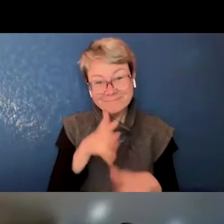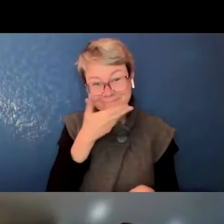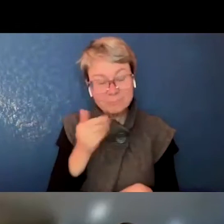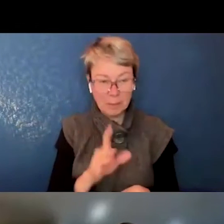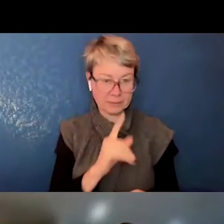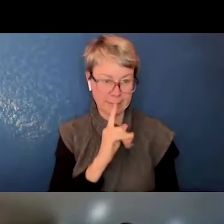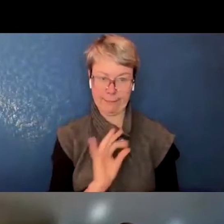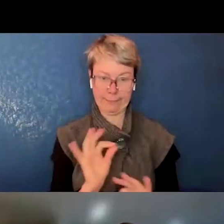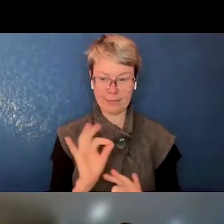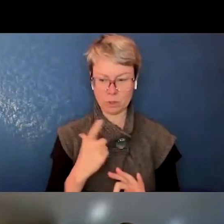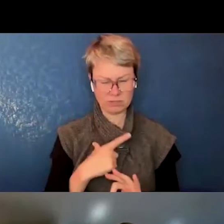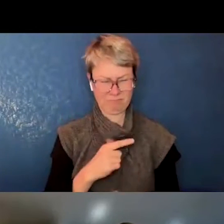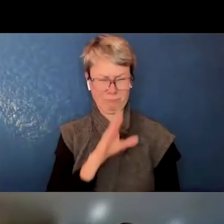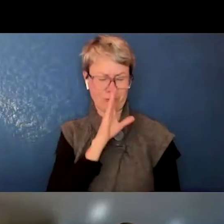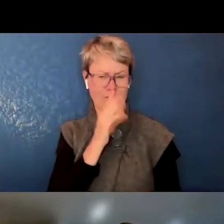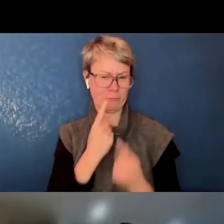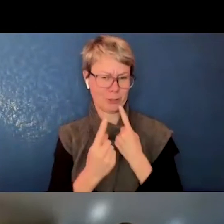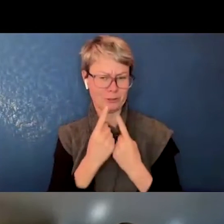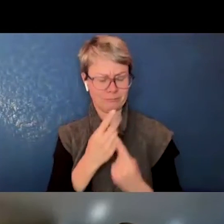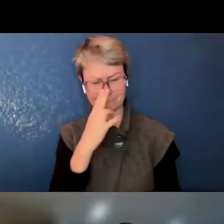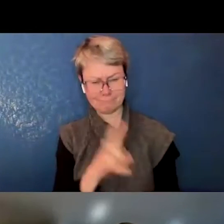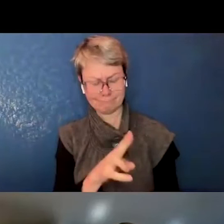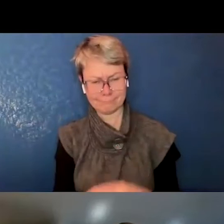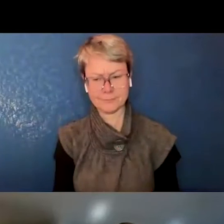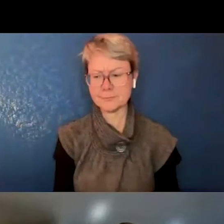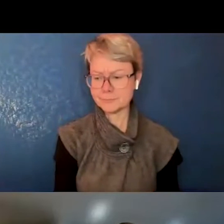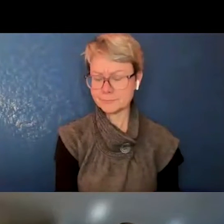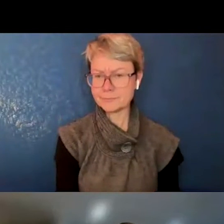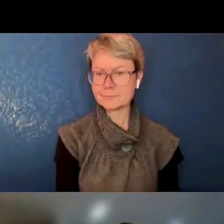um sometimes I know counselors have said to people oh this is what you should do and your